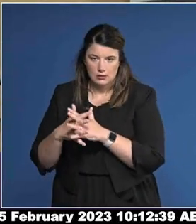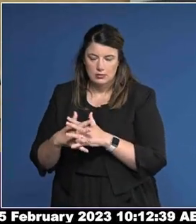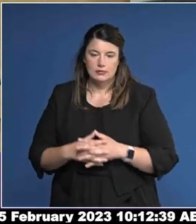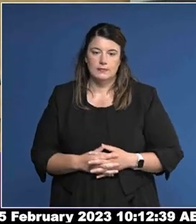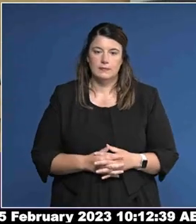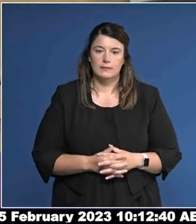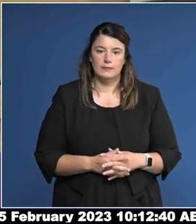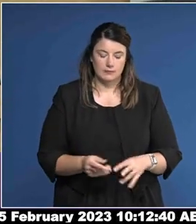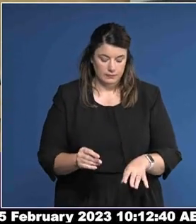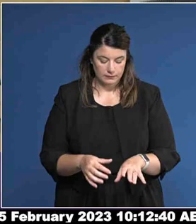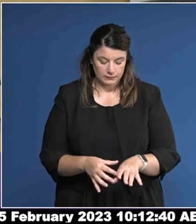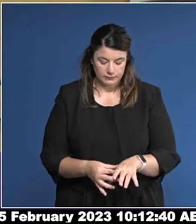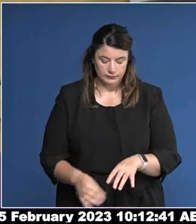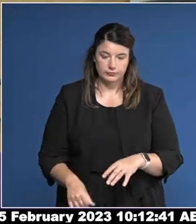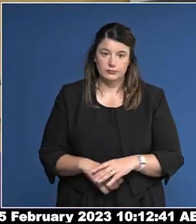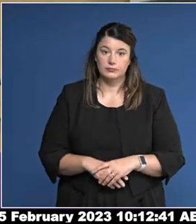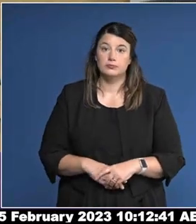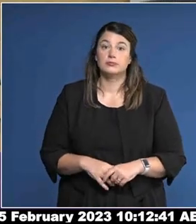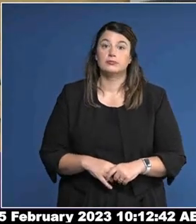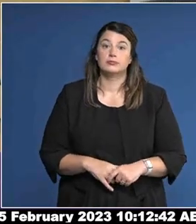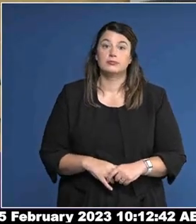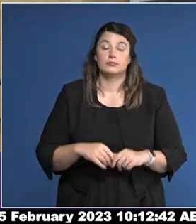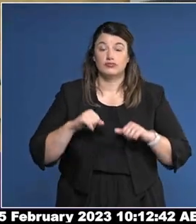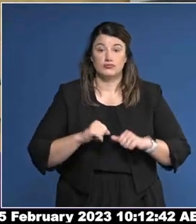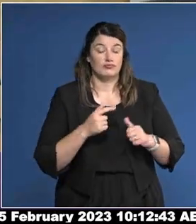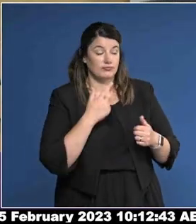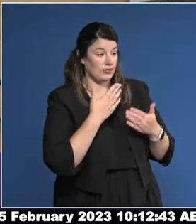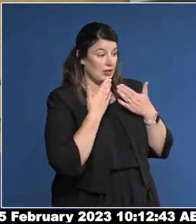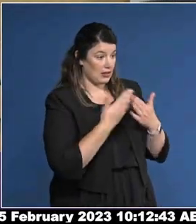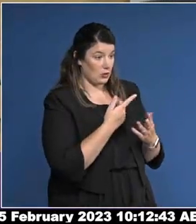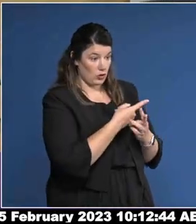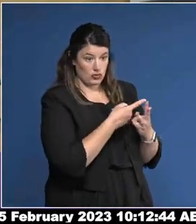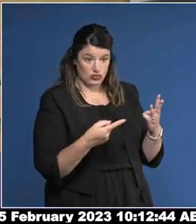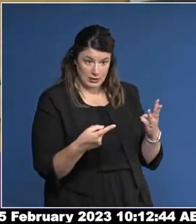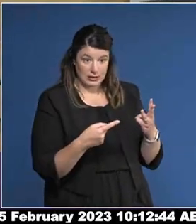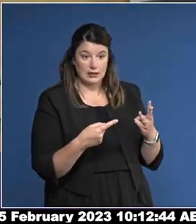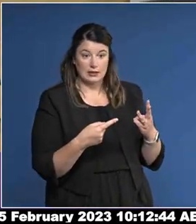Just before you commence, thank you very much to each of, you, in two cases, I think, for returning.